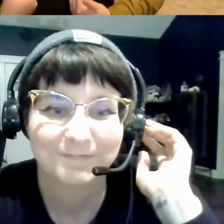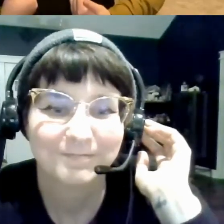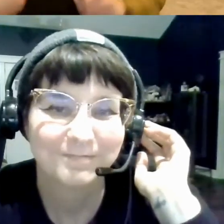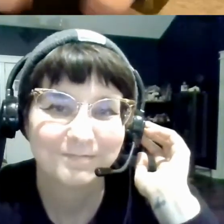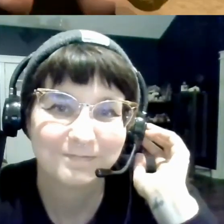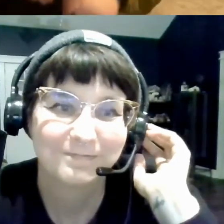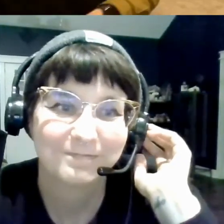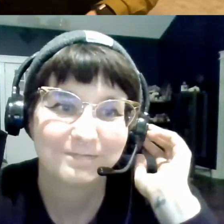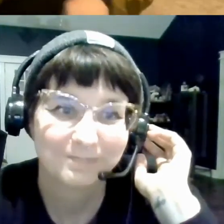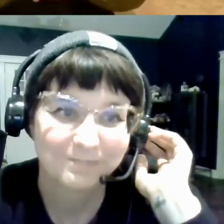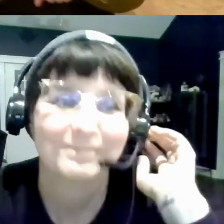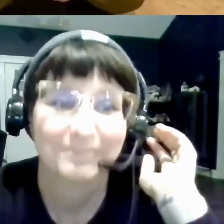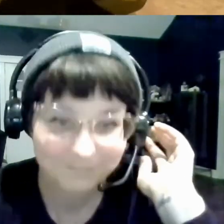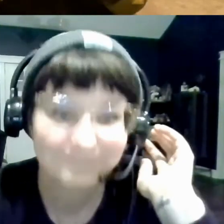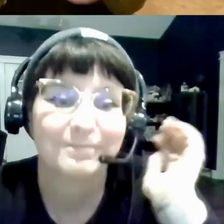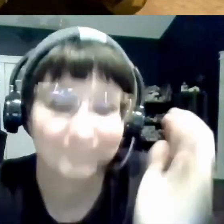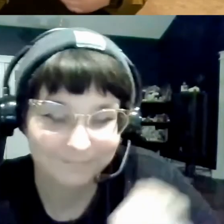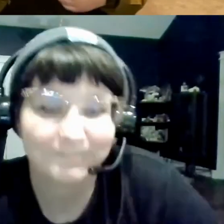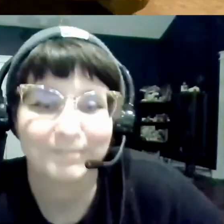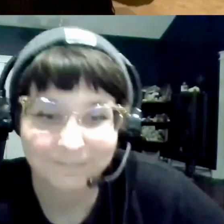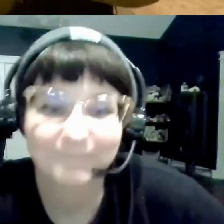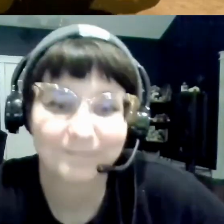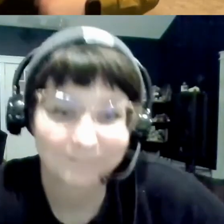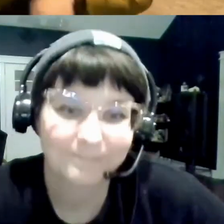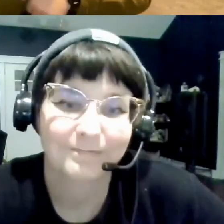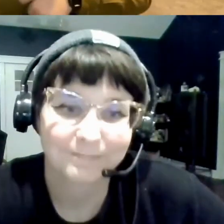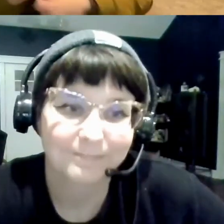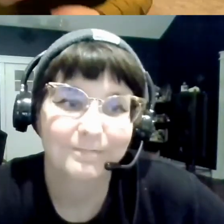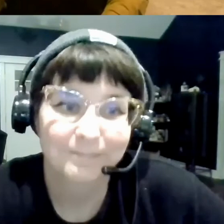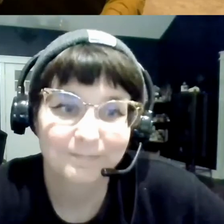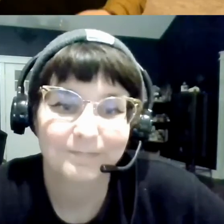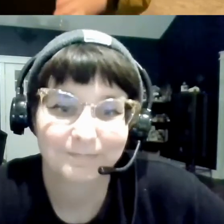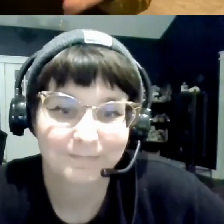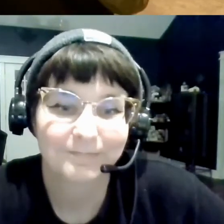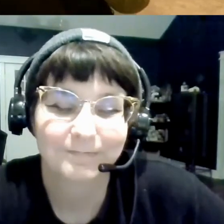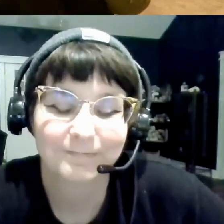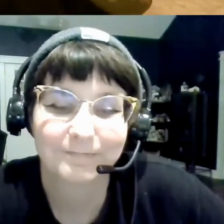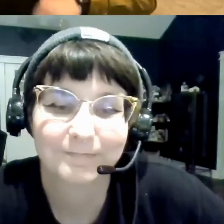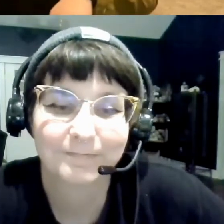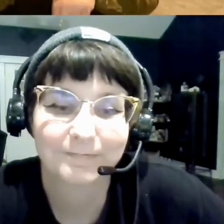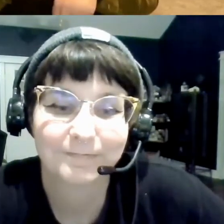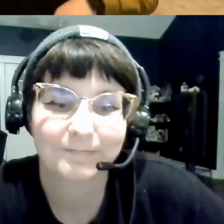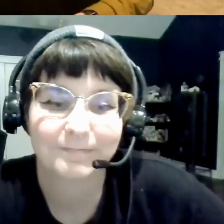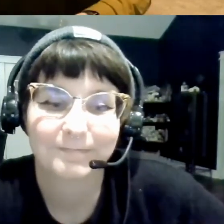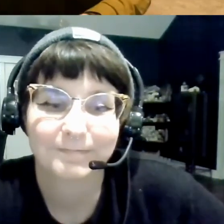and I wanna be really respectful of our time tonight. If folks do have additional questions,